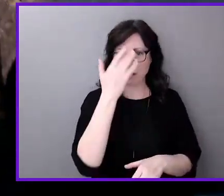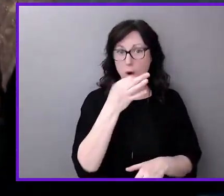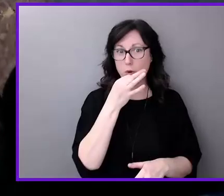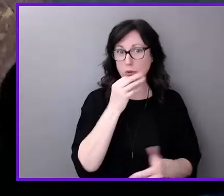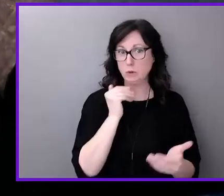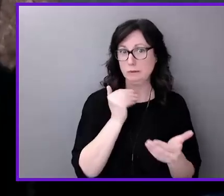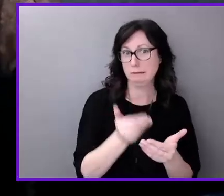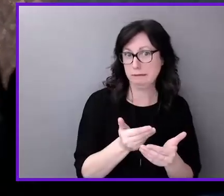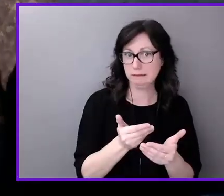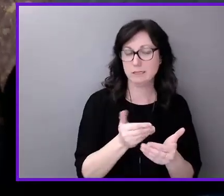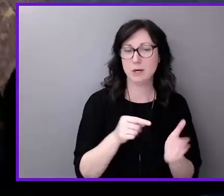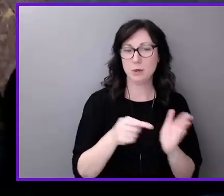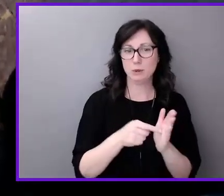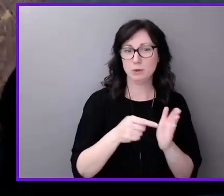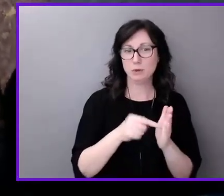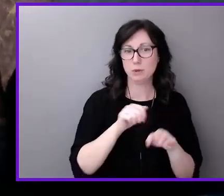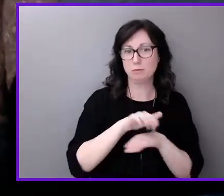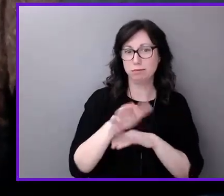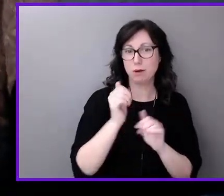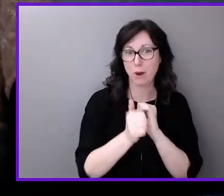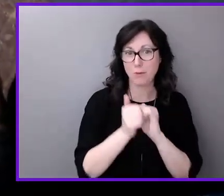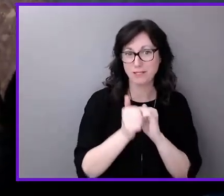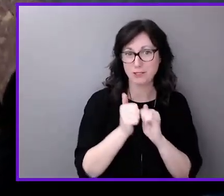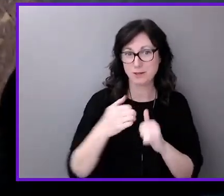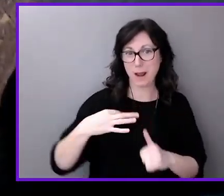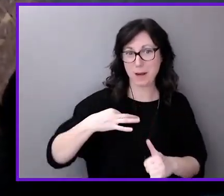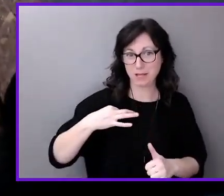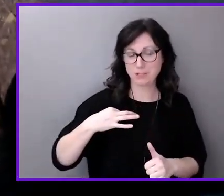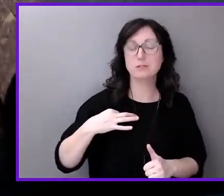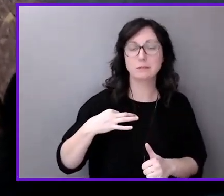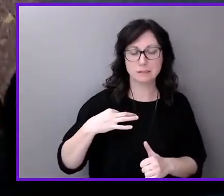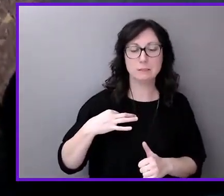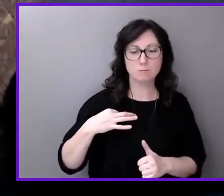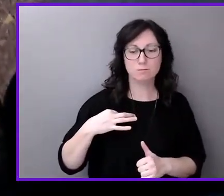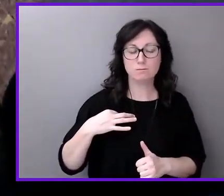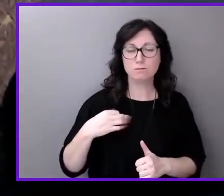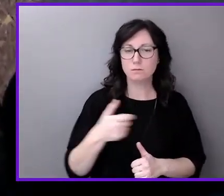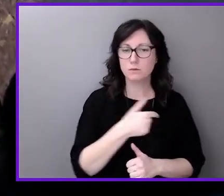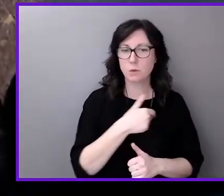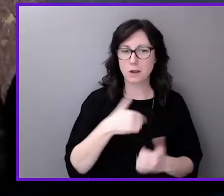soon. And this is something that we’re looking at closely at the moment.